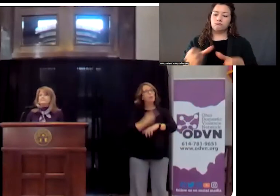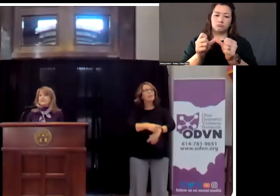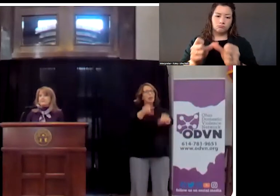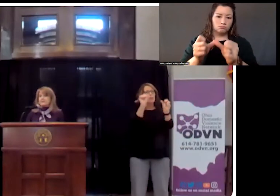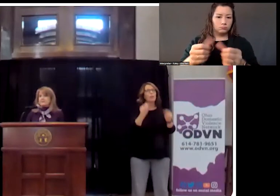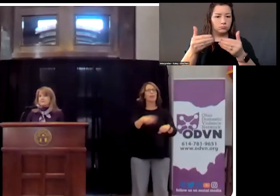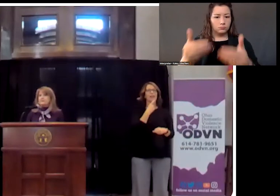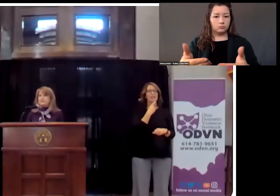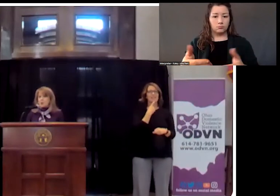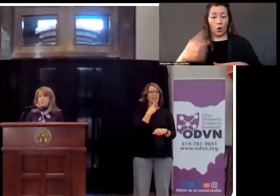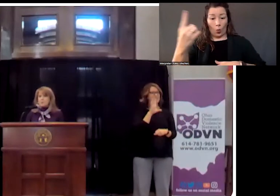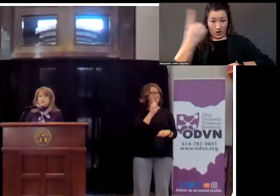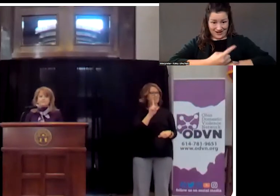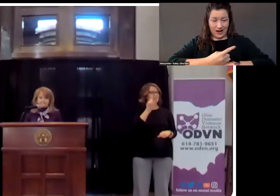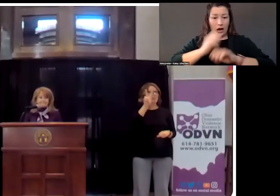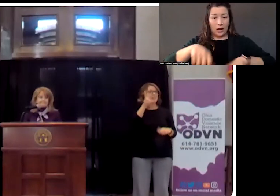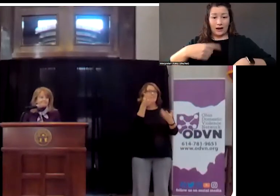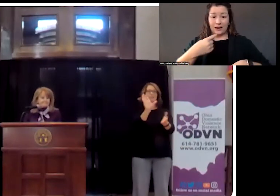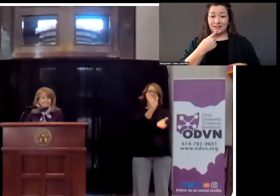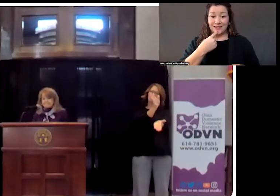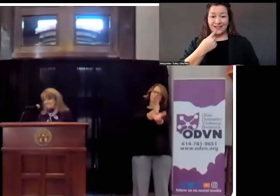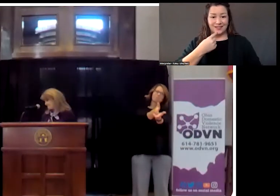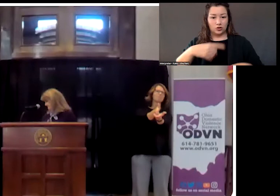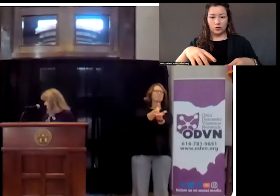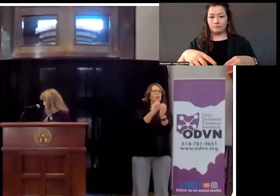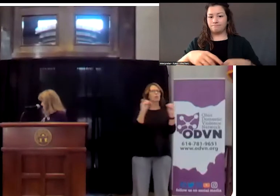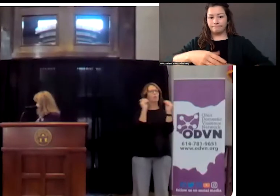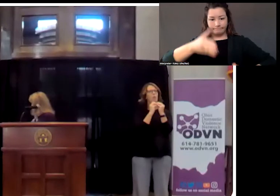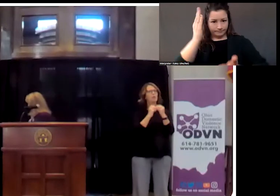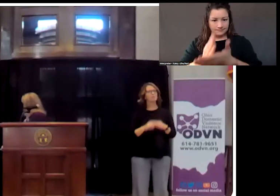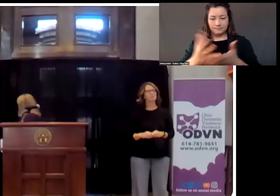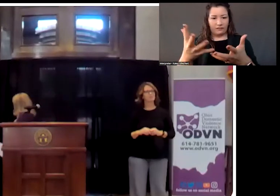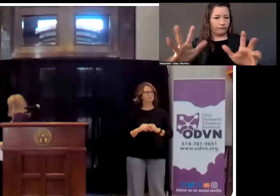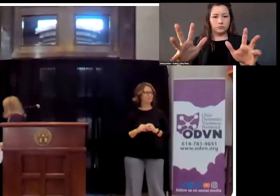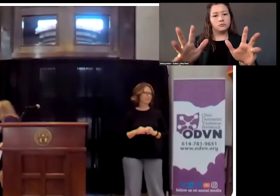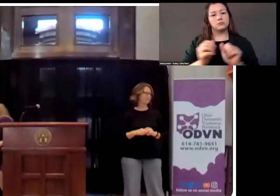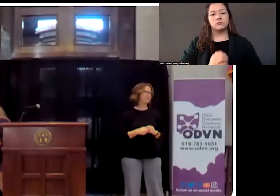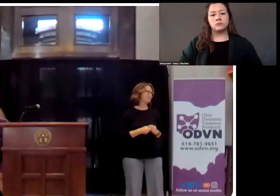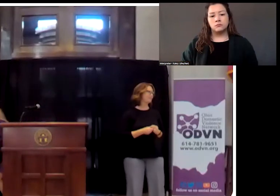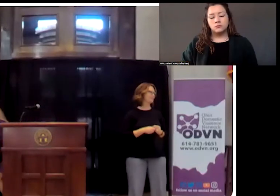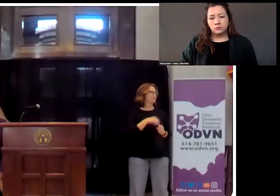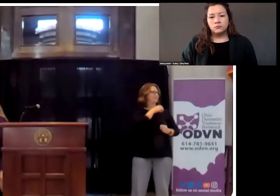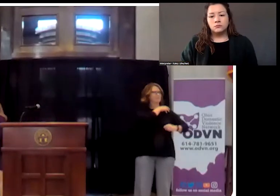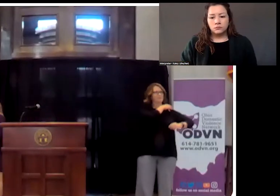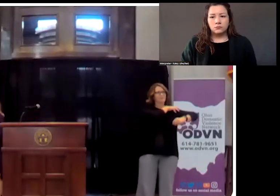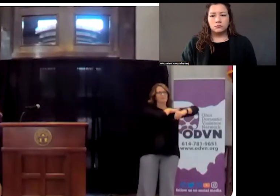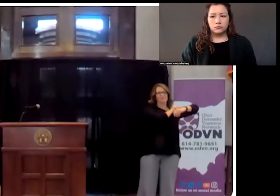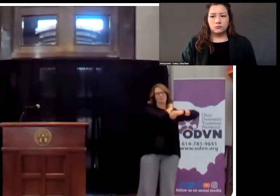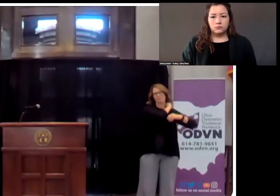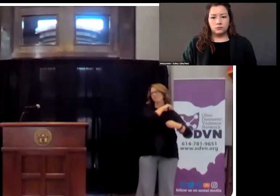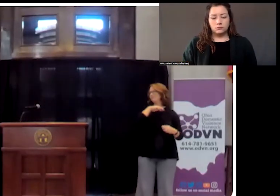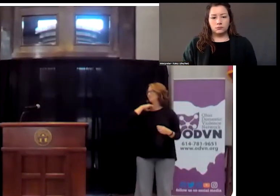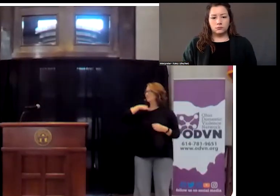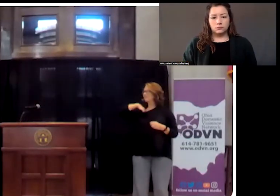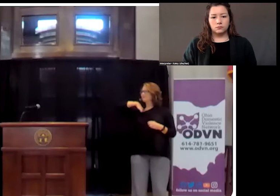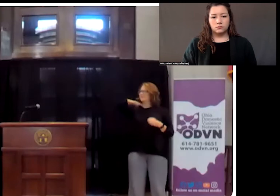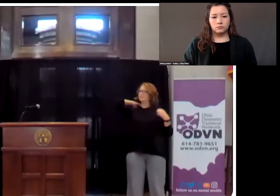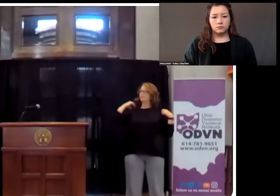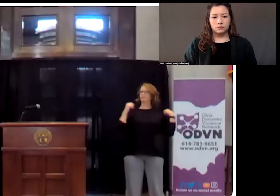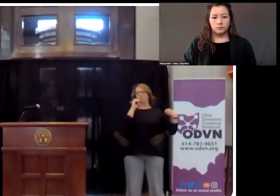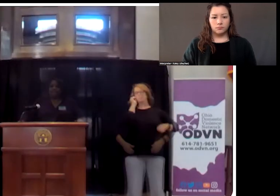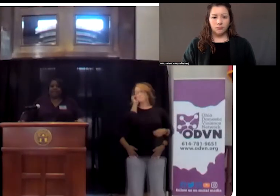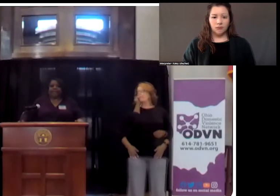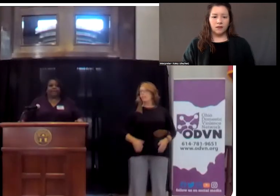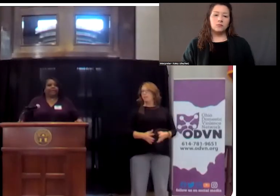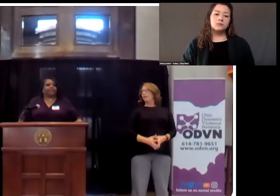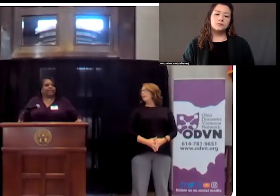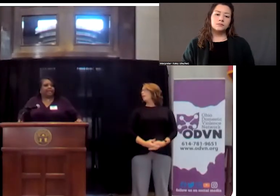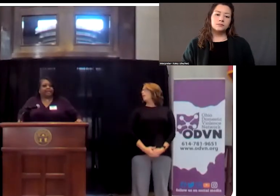there is no more.